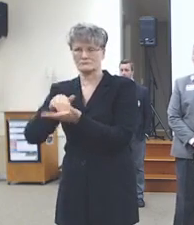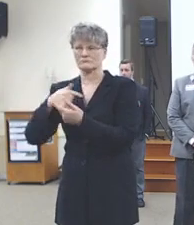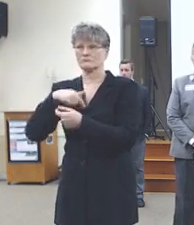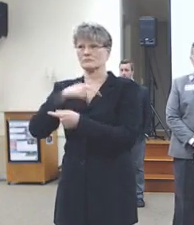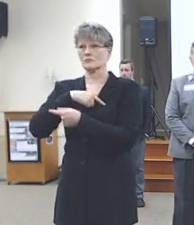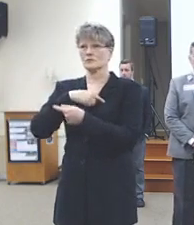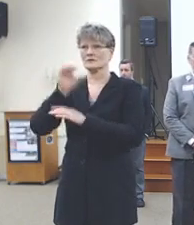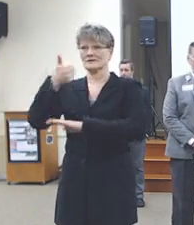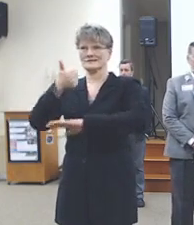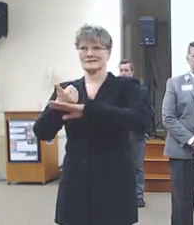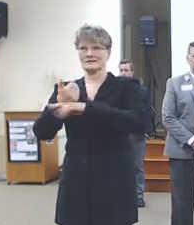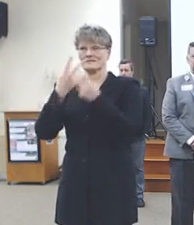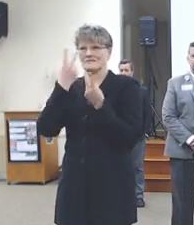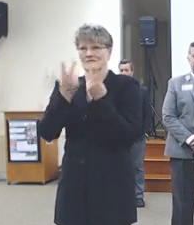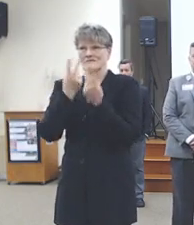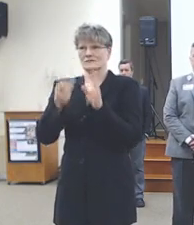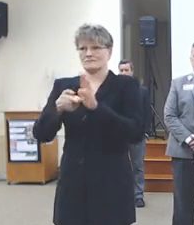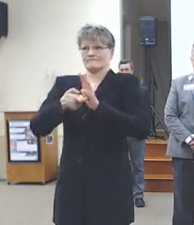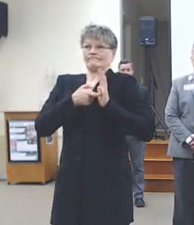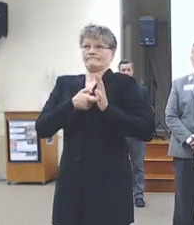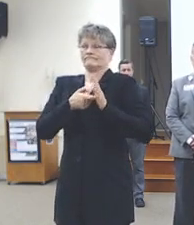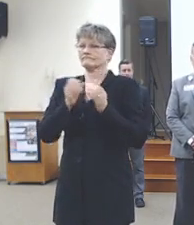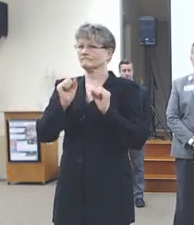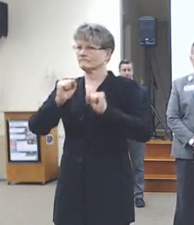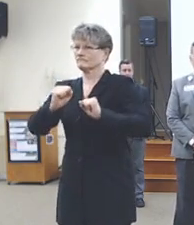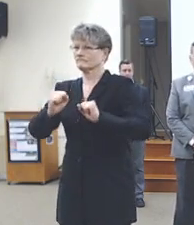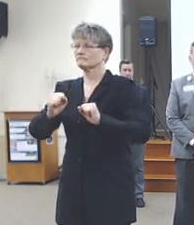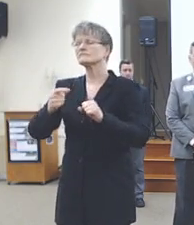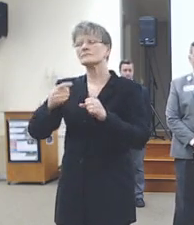this morning and we've had. you know, great support from the community so far